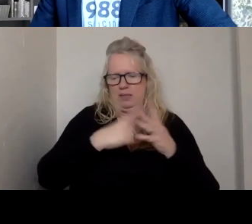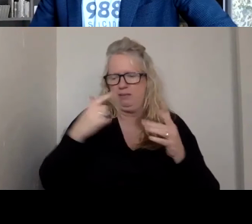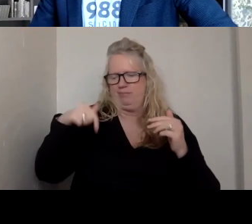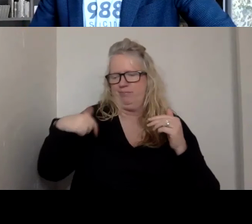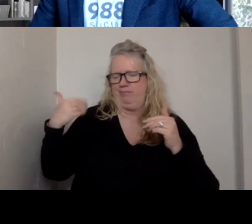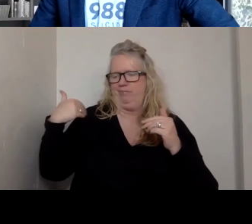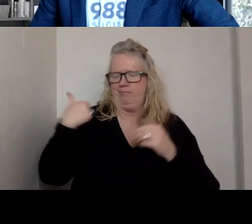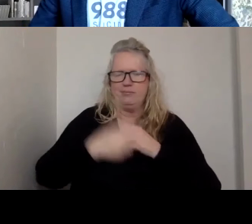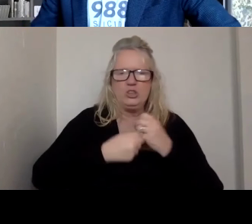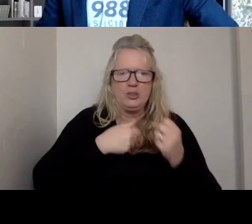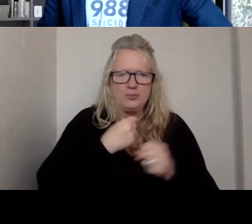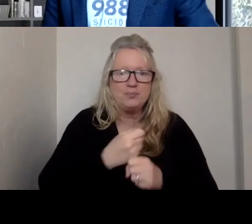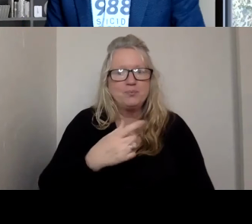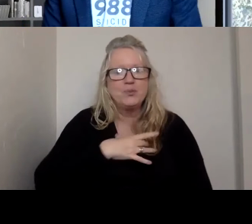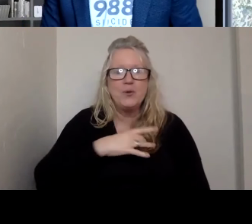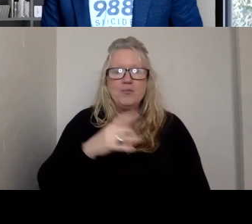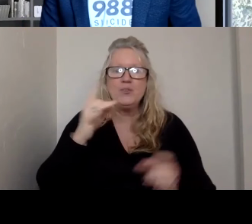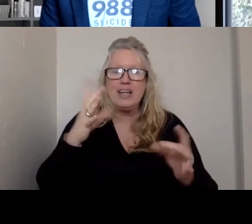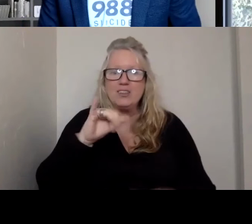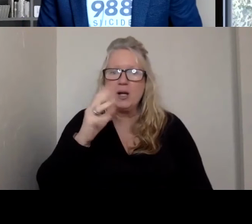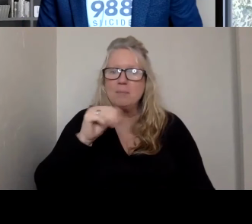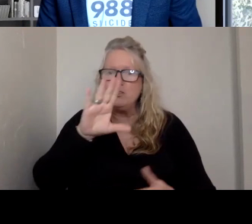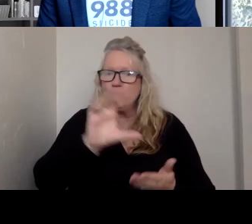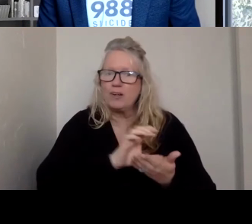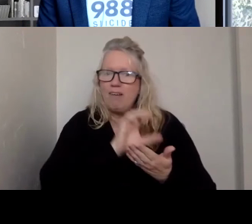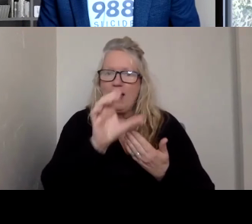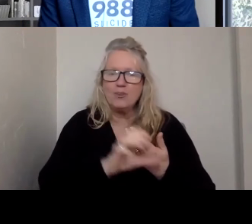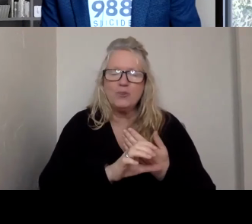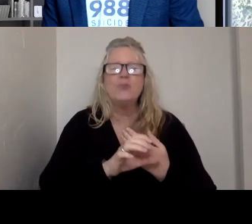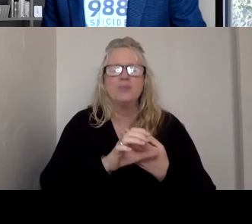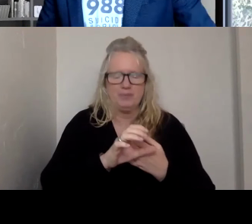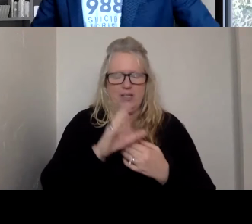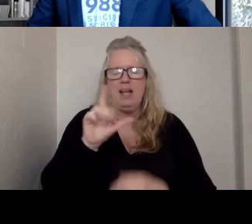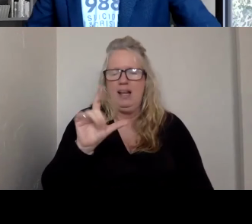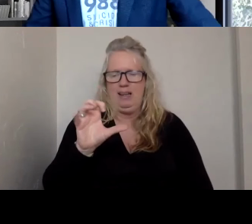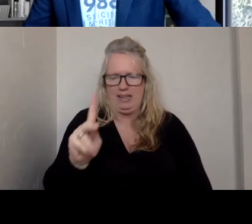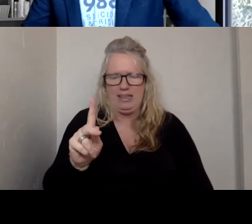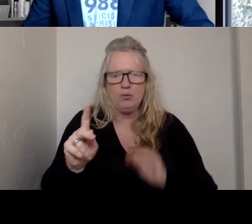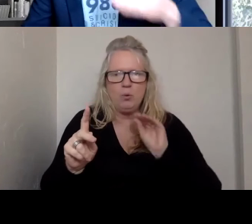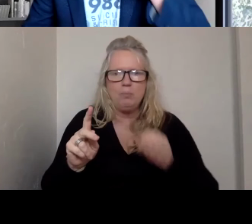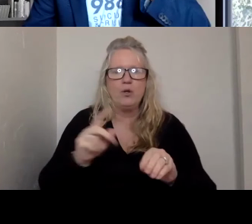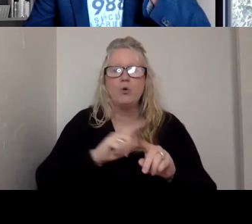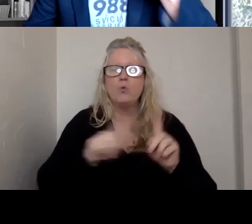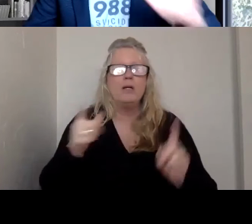IF YOU LIKE THE CRISIS JAM IN YOUR CALENDER, WE ARE GOING TO PUT THE LINK IN. THE BEST WAY IS TO GO ON